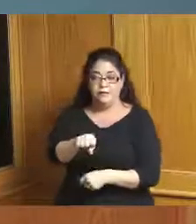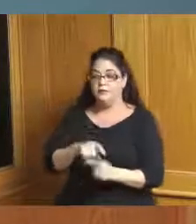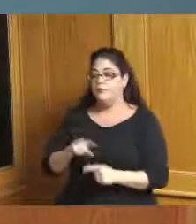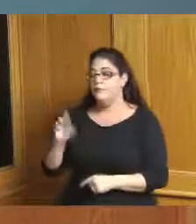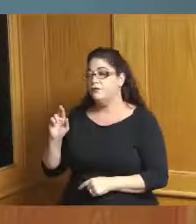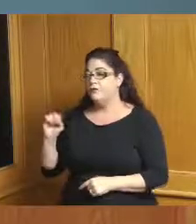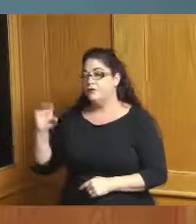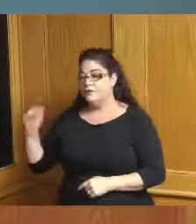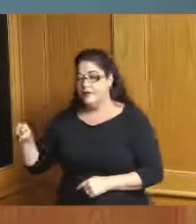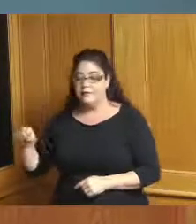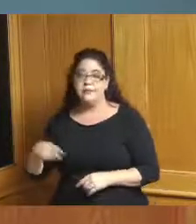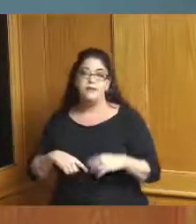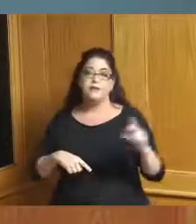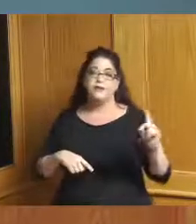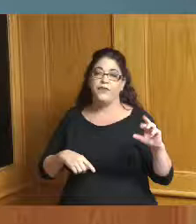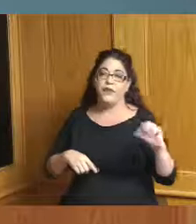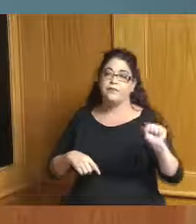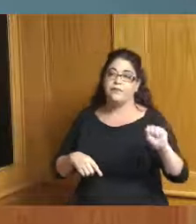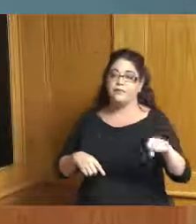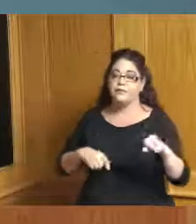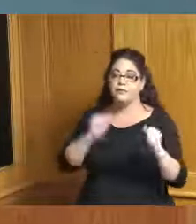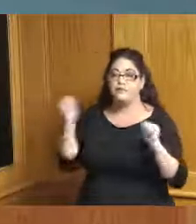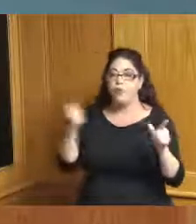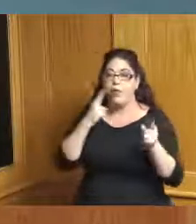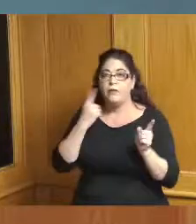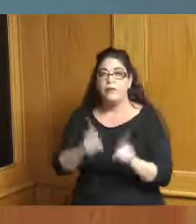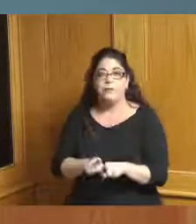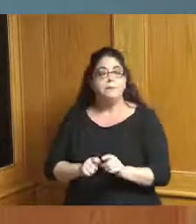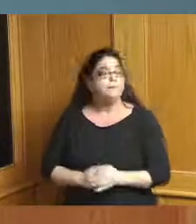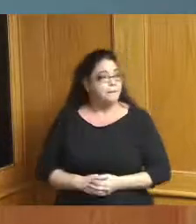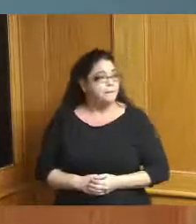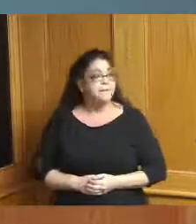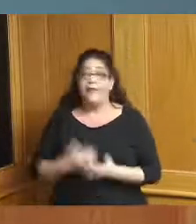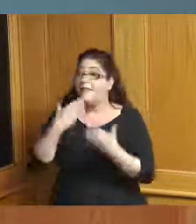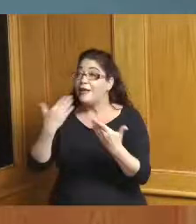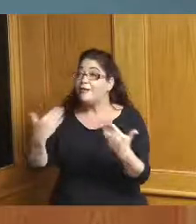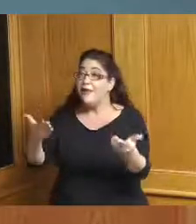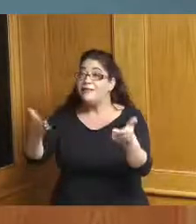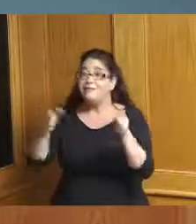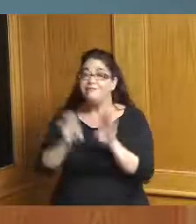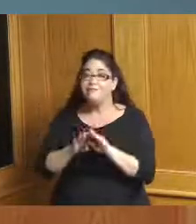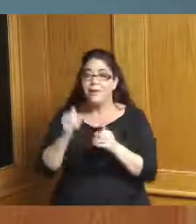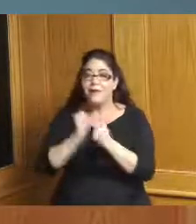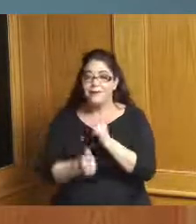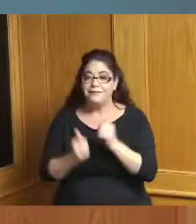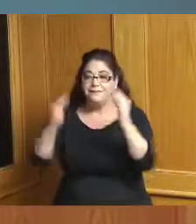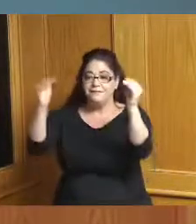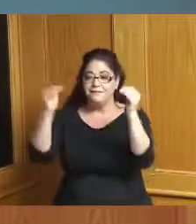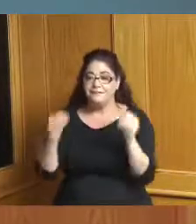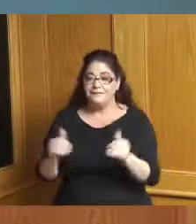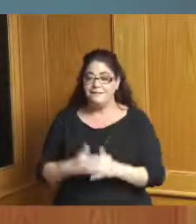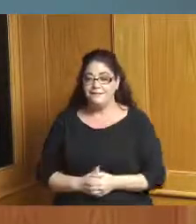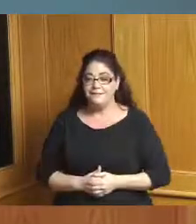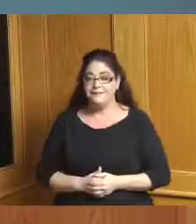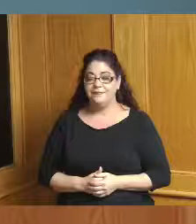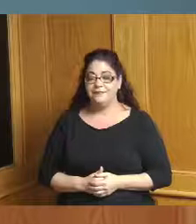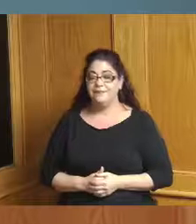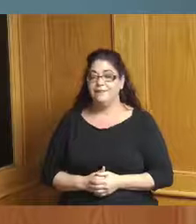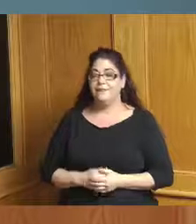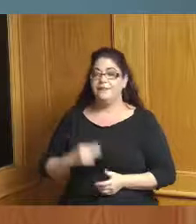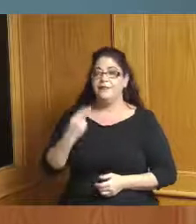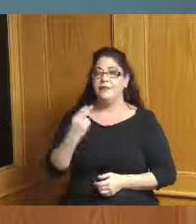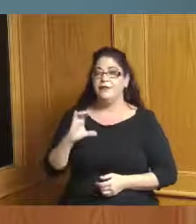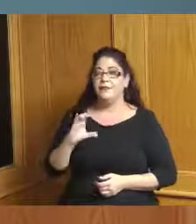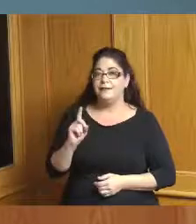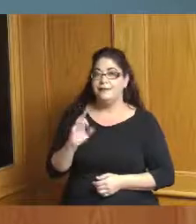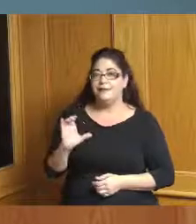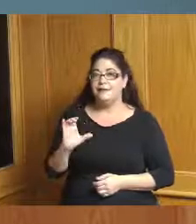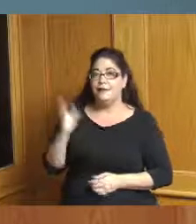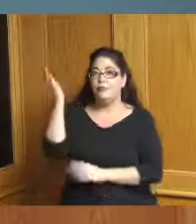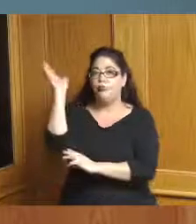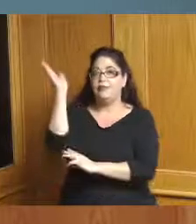yes Commissioner Driehaus yes thank you so much so we'll move forward to our item HCDC presentation